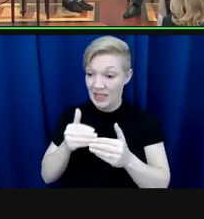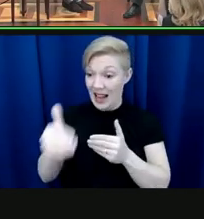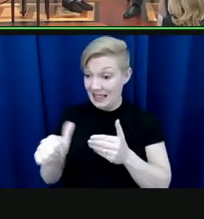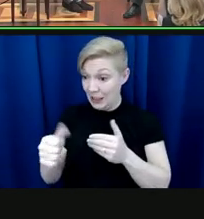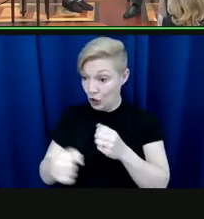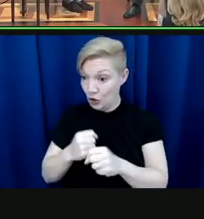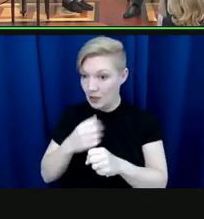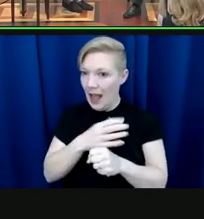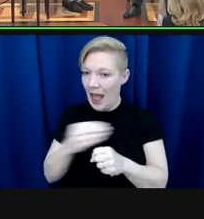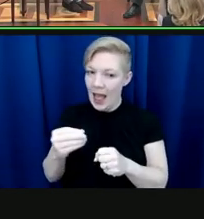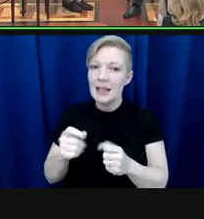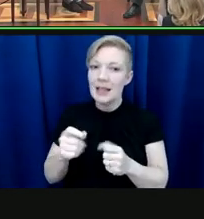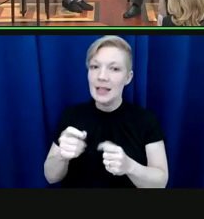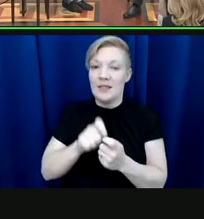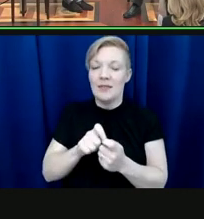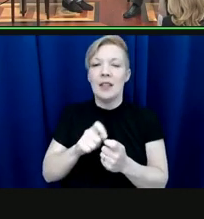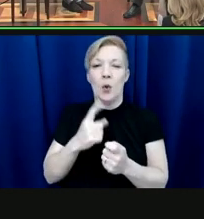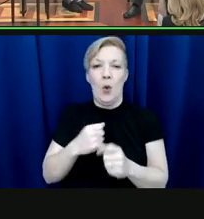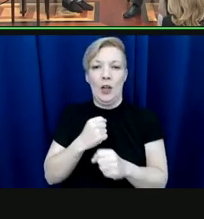So we're very focused on the present next.